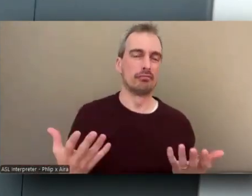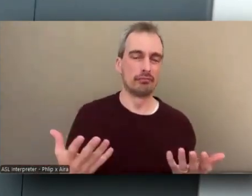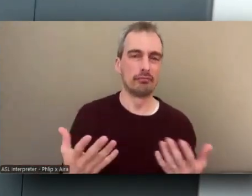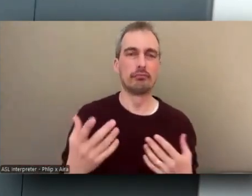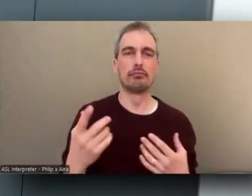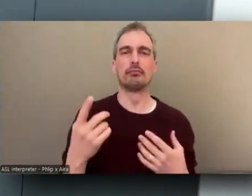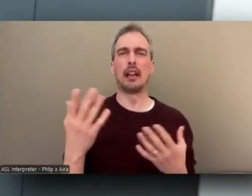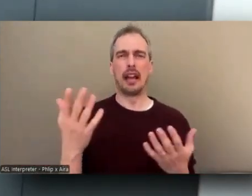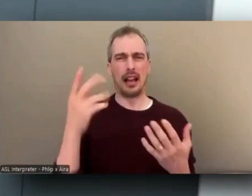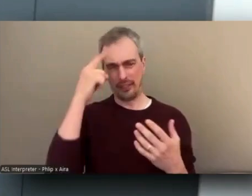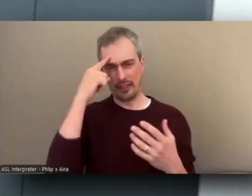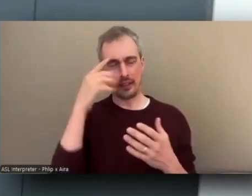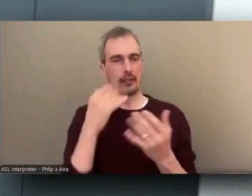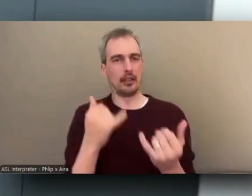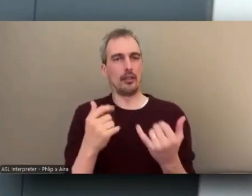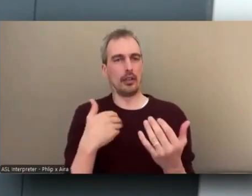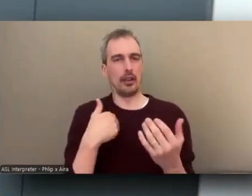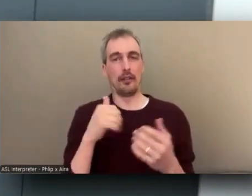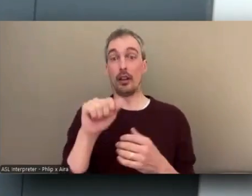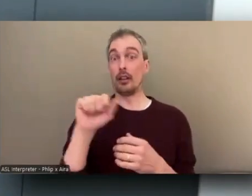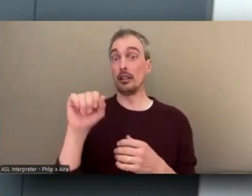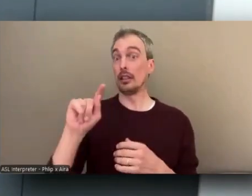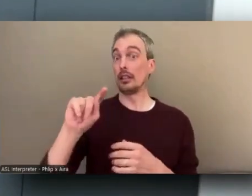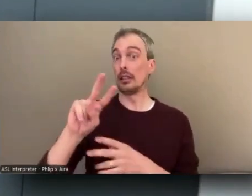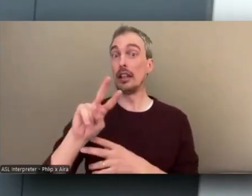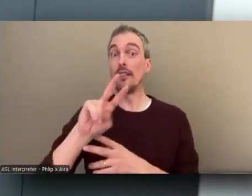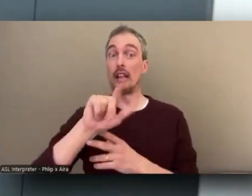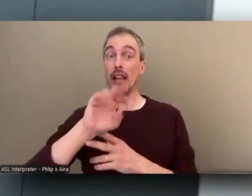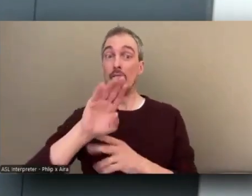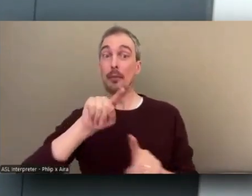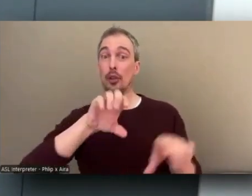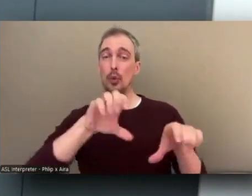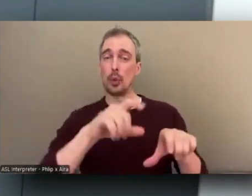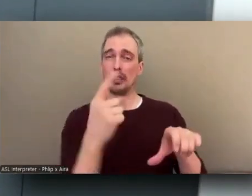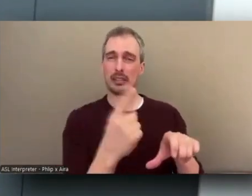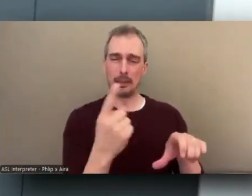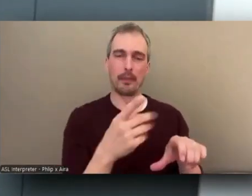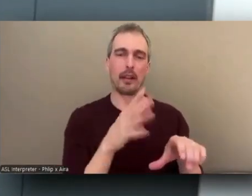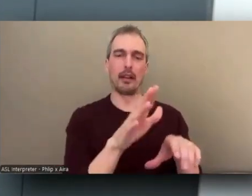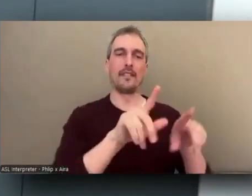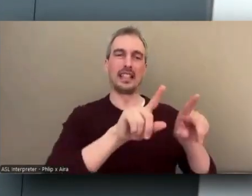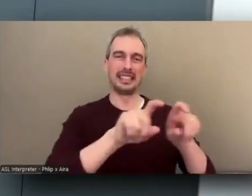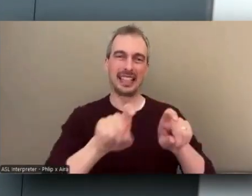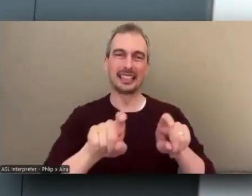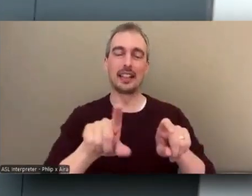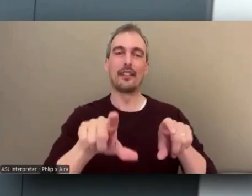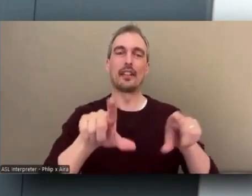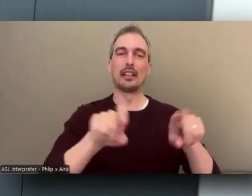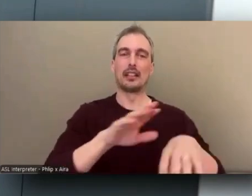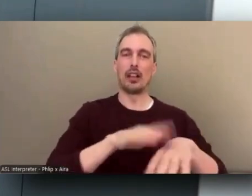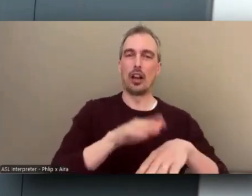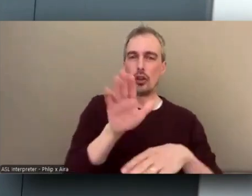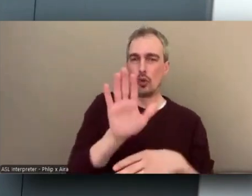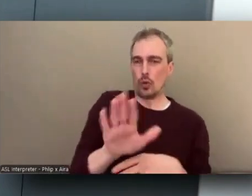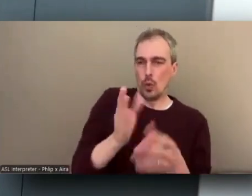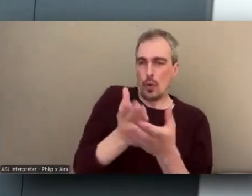running end to end tests that you've authored that use assistive technology. If that fails, absolutely you should fail the build.